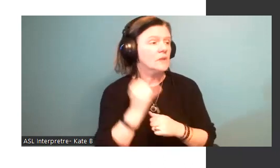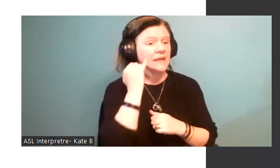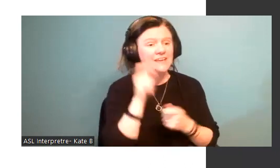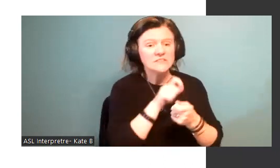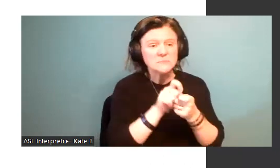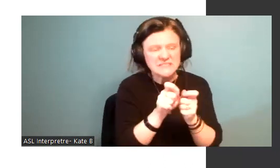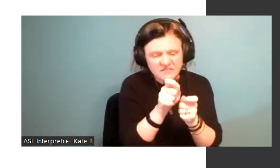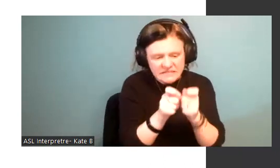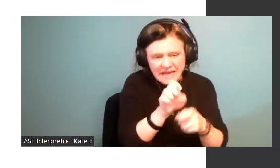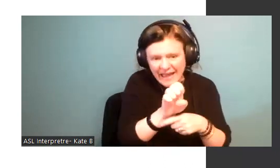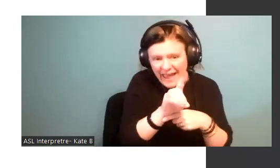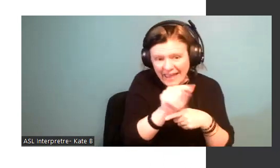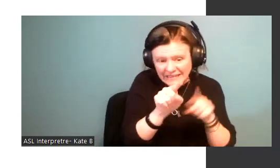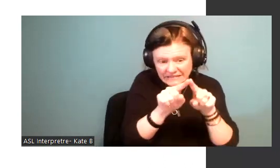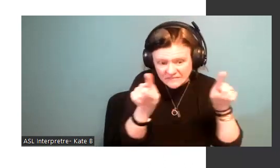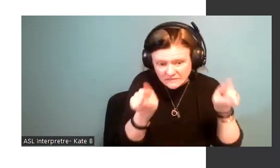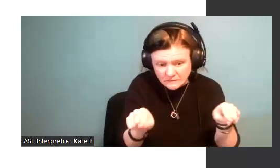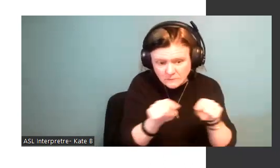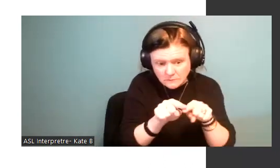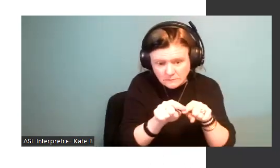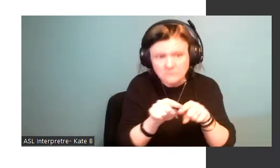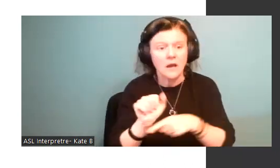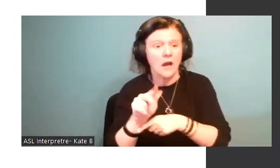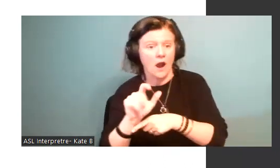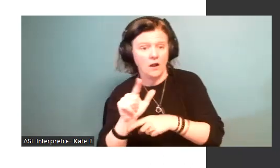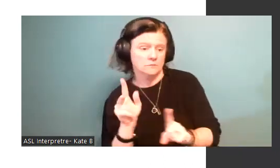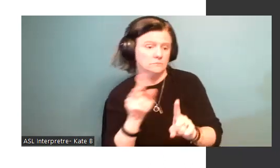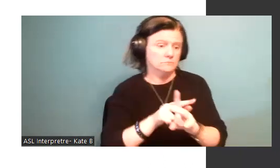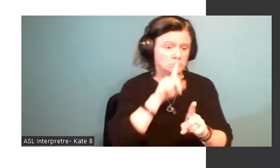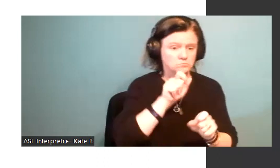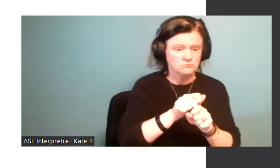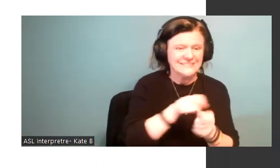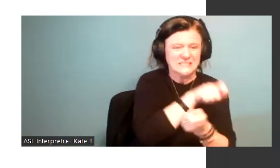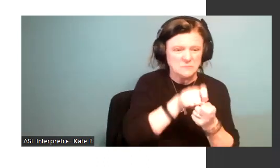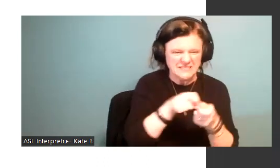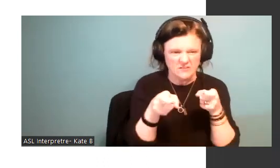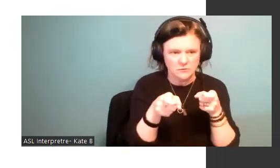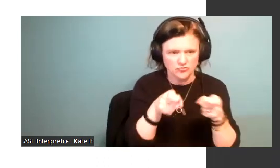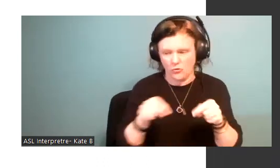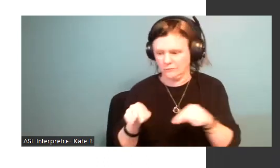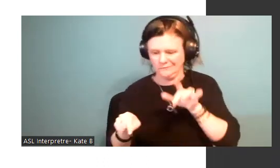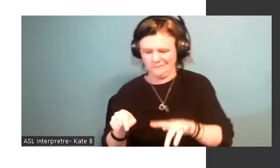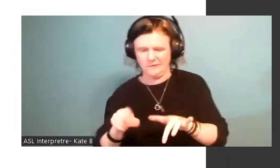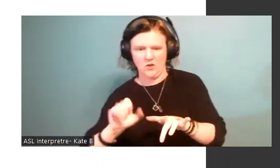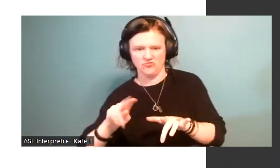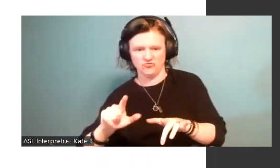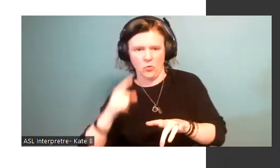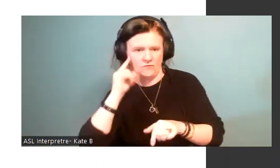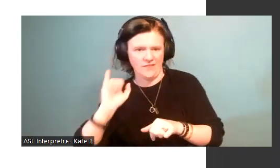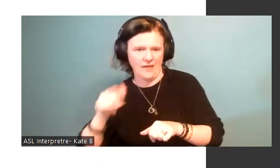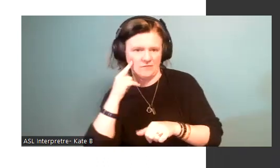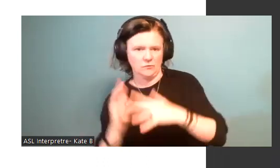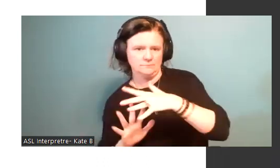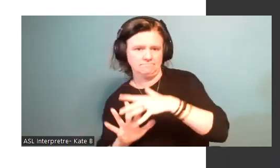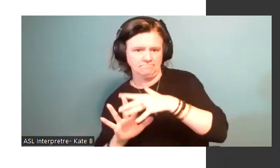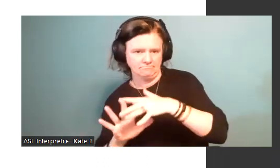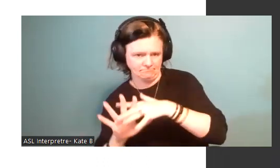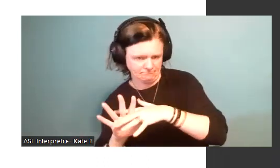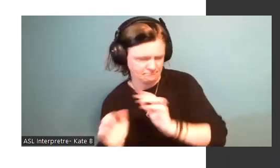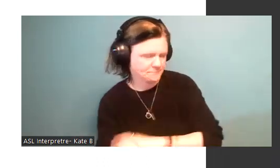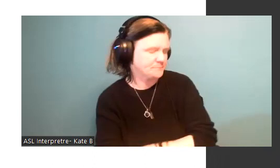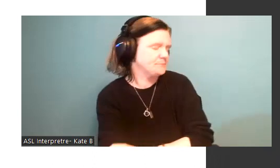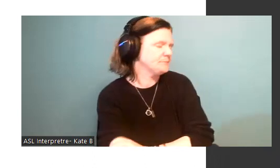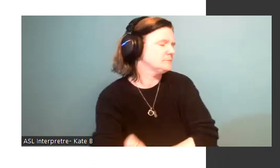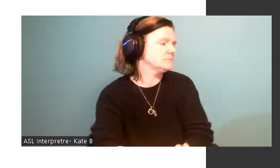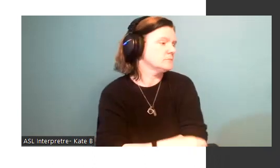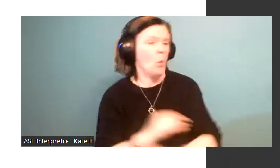to change properties such as a check box.